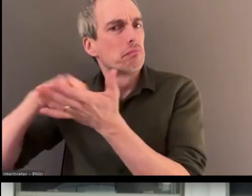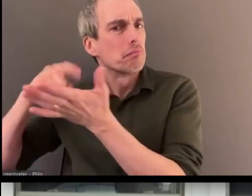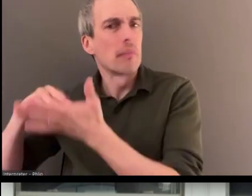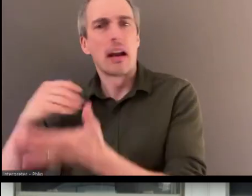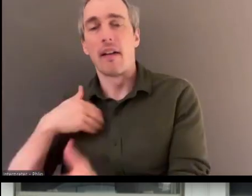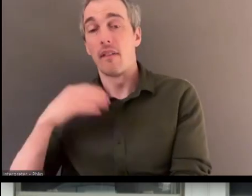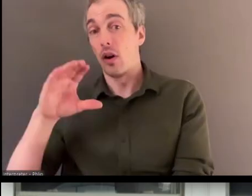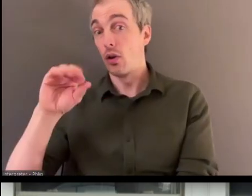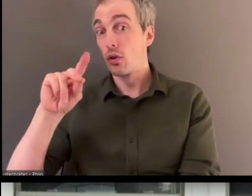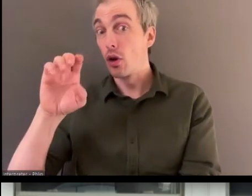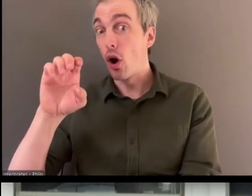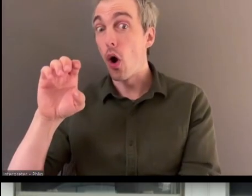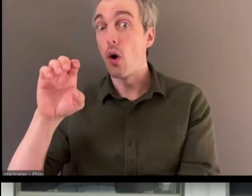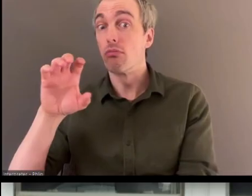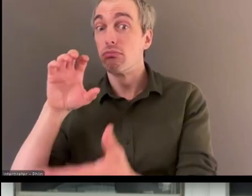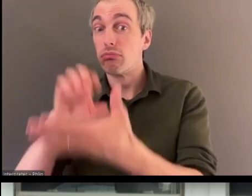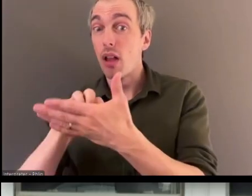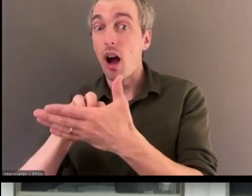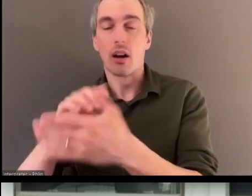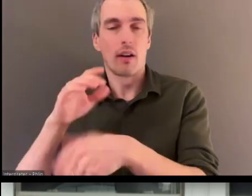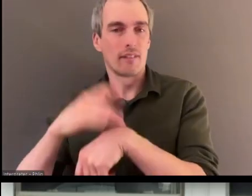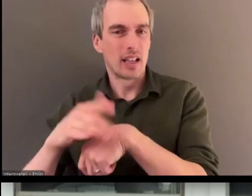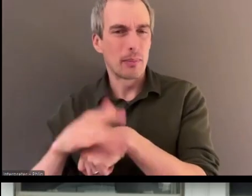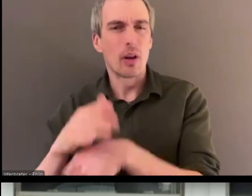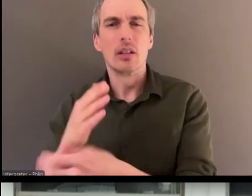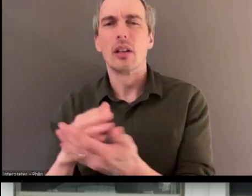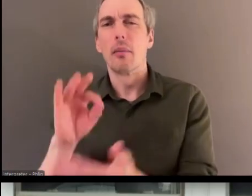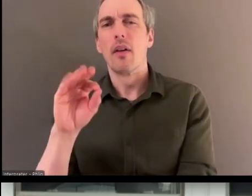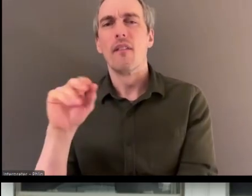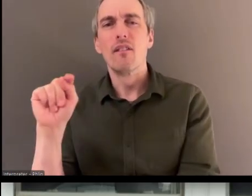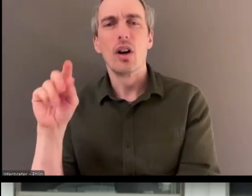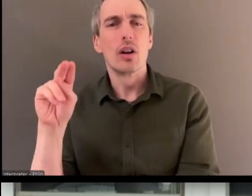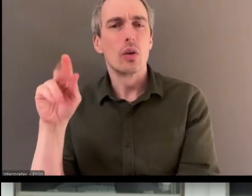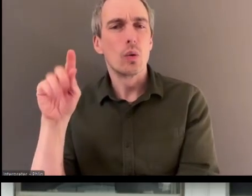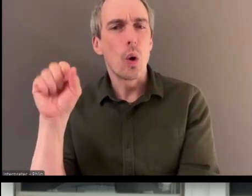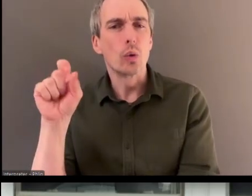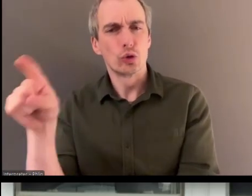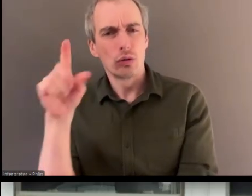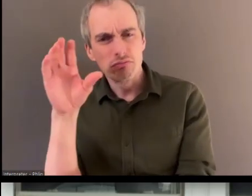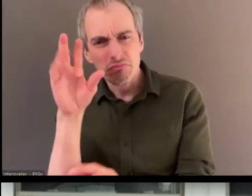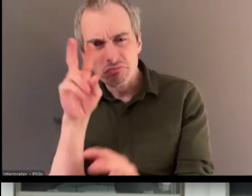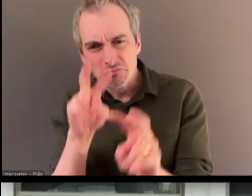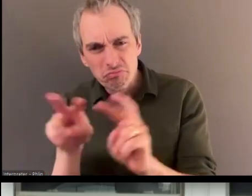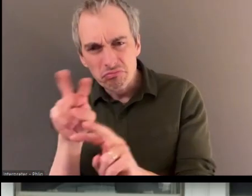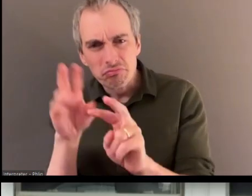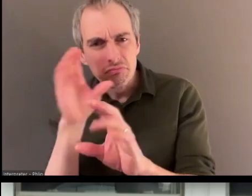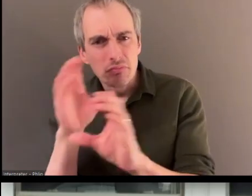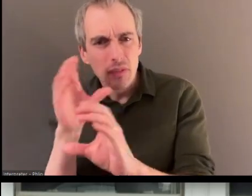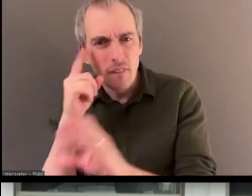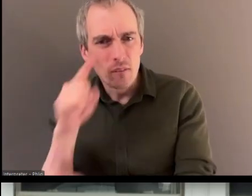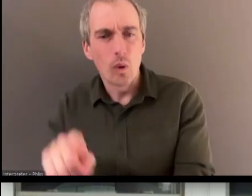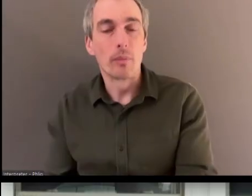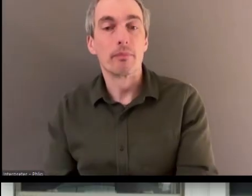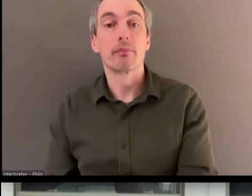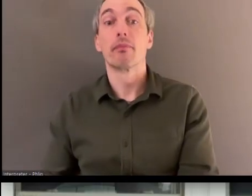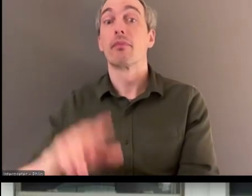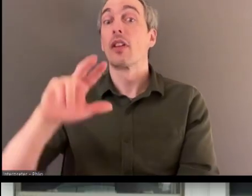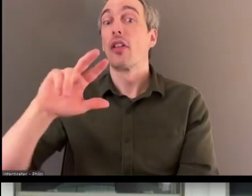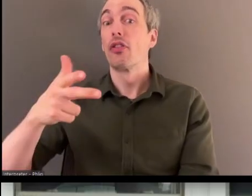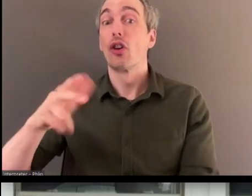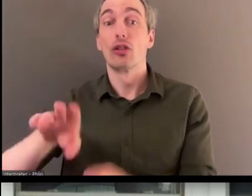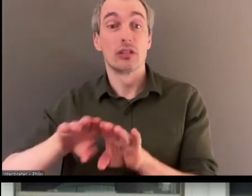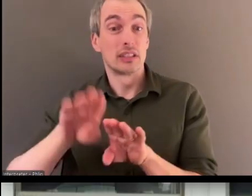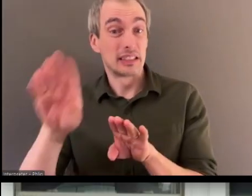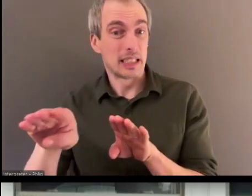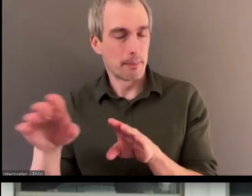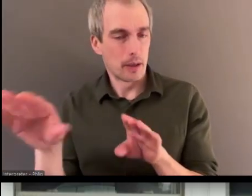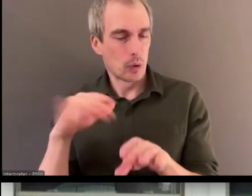for. The third step, like we mentioned earlier, is we are figuring out the heading